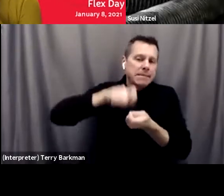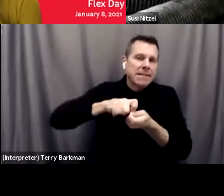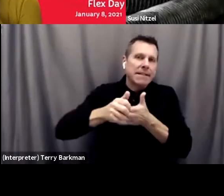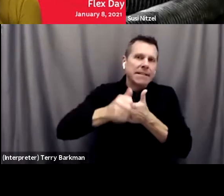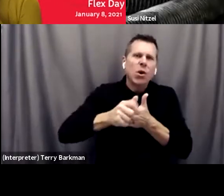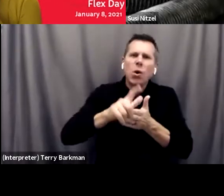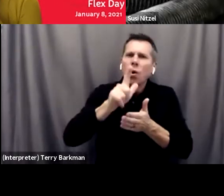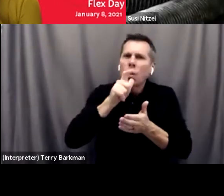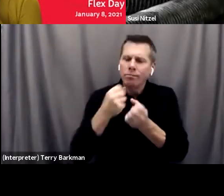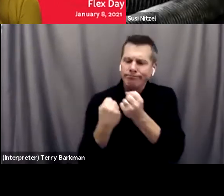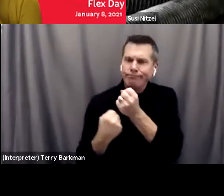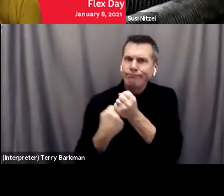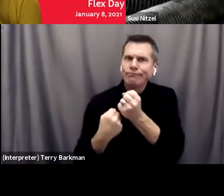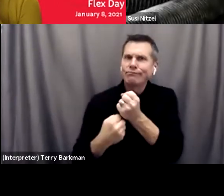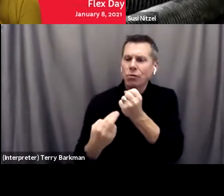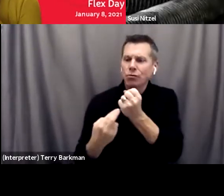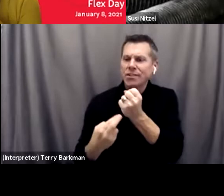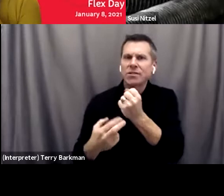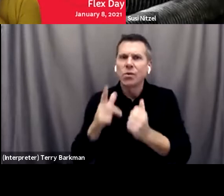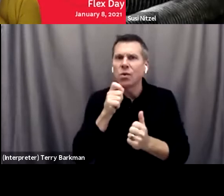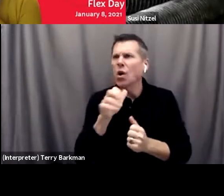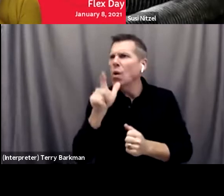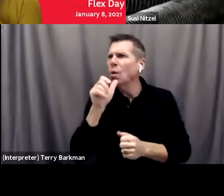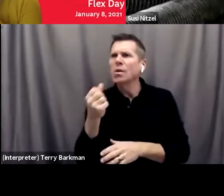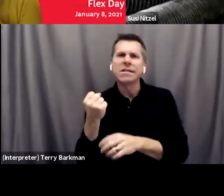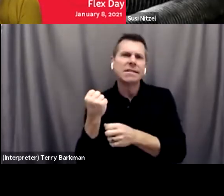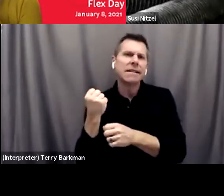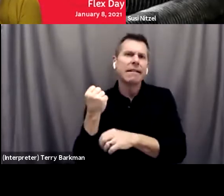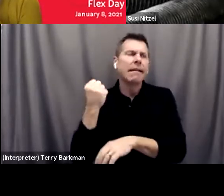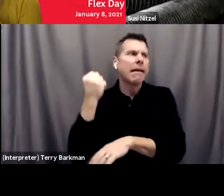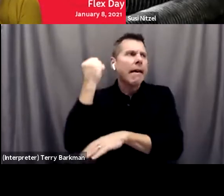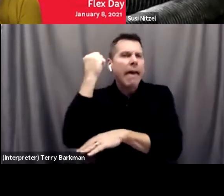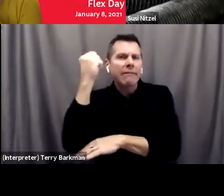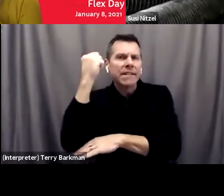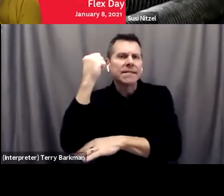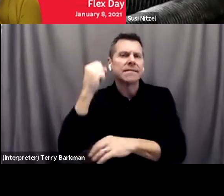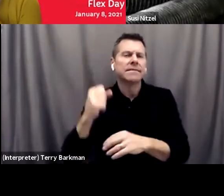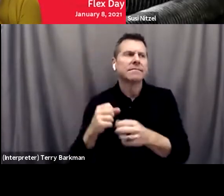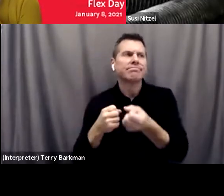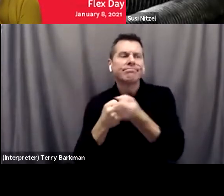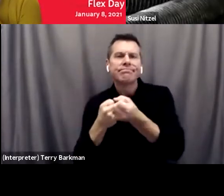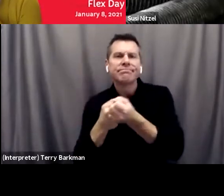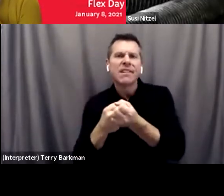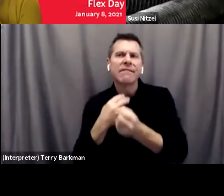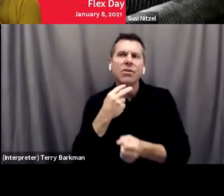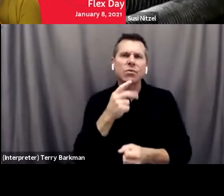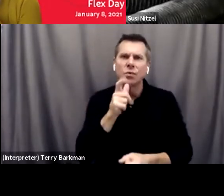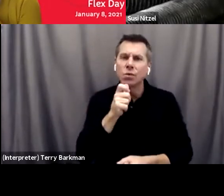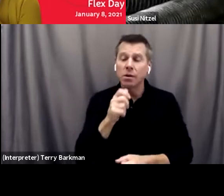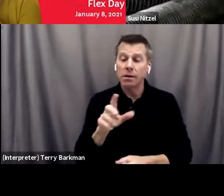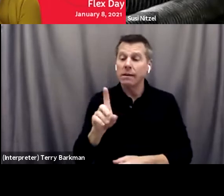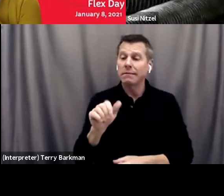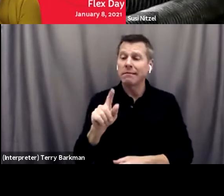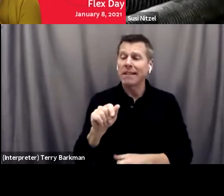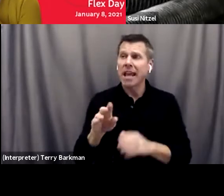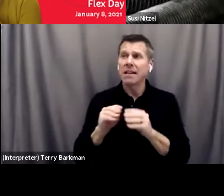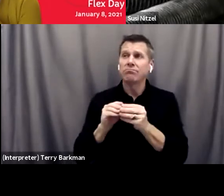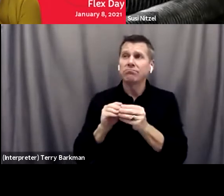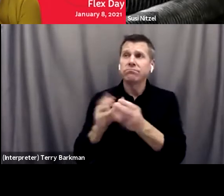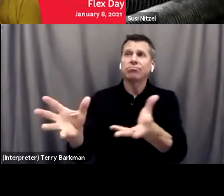are, we have to know our advocacy voice. And and and we have to make sure that data is released to all data is not at a Dean's level